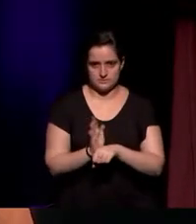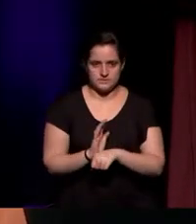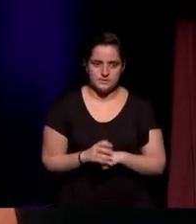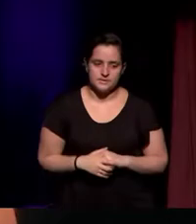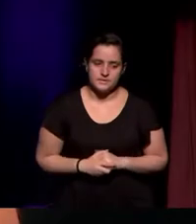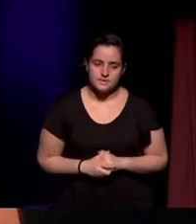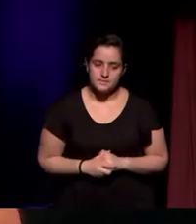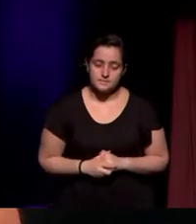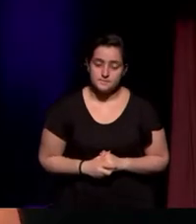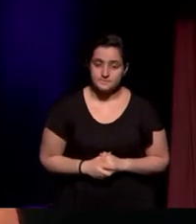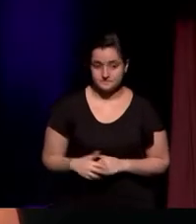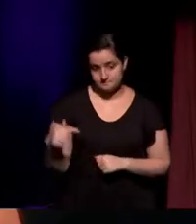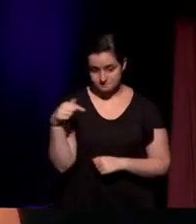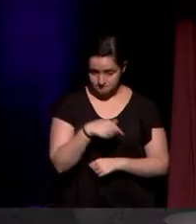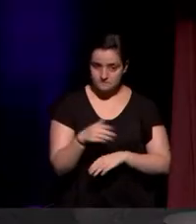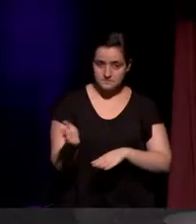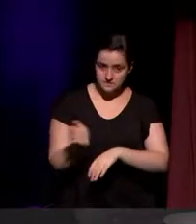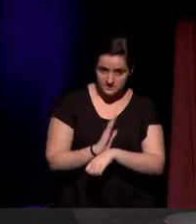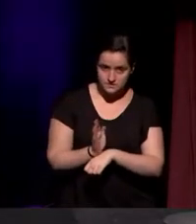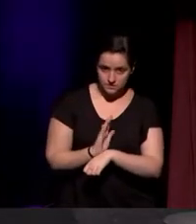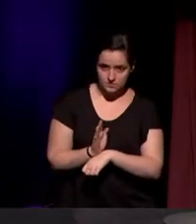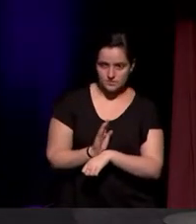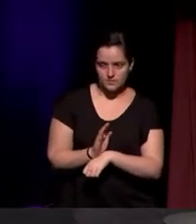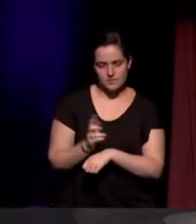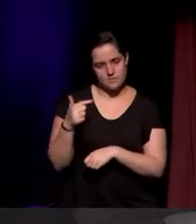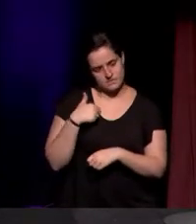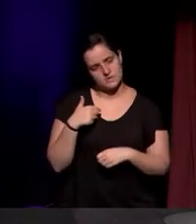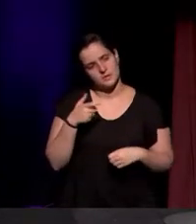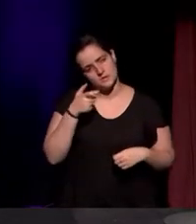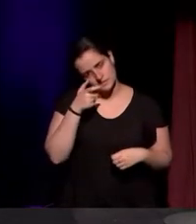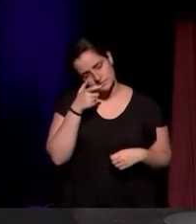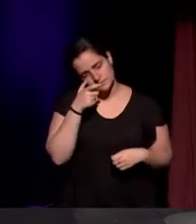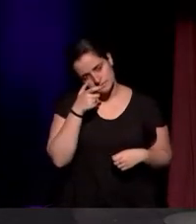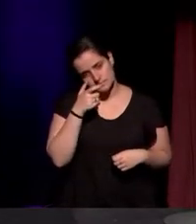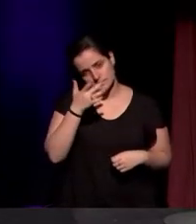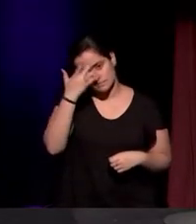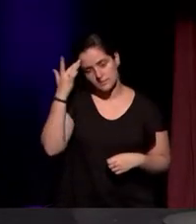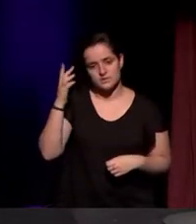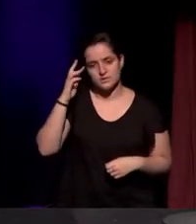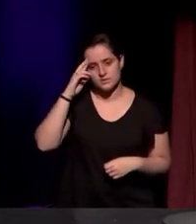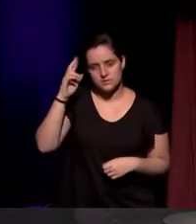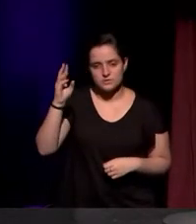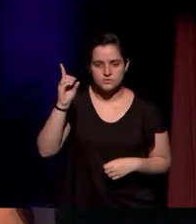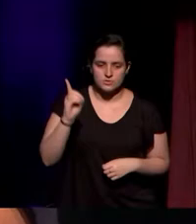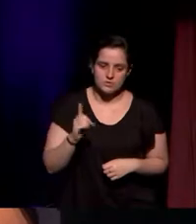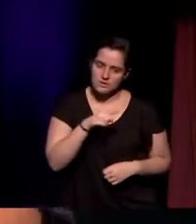and that the movie, I kept looking, the director was and said it's a feminist film,